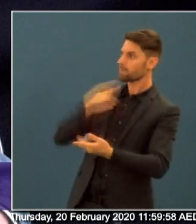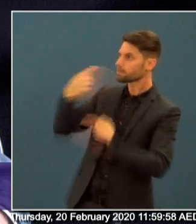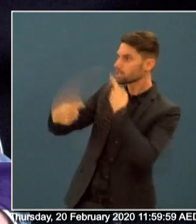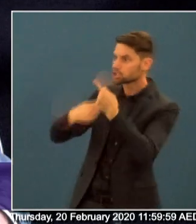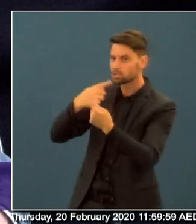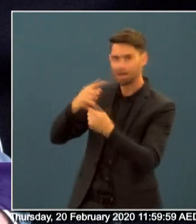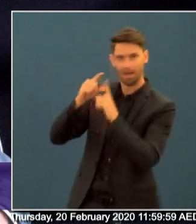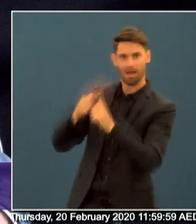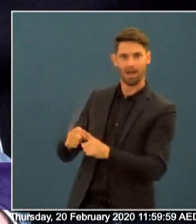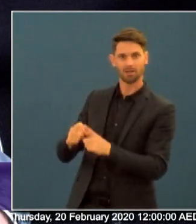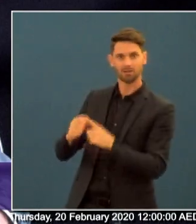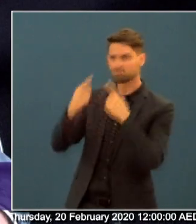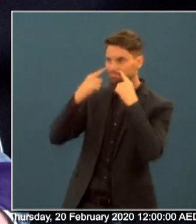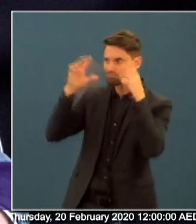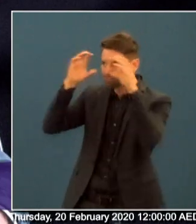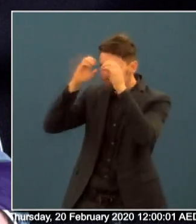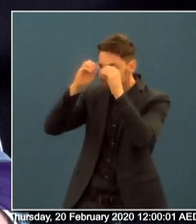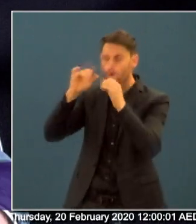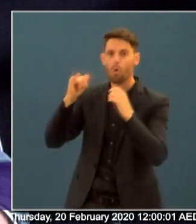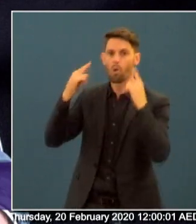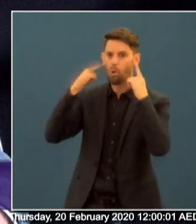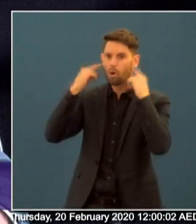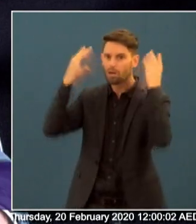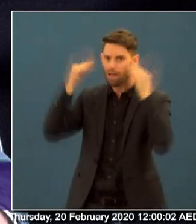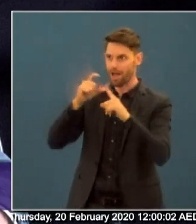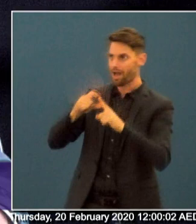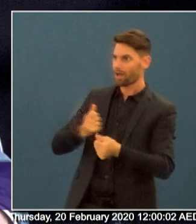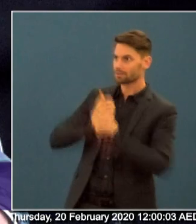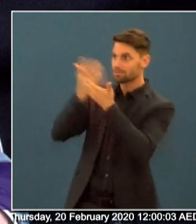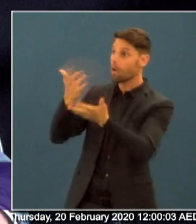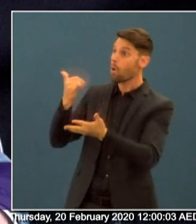and may also impact the way in which they express their symptoms.